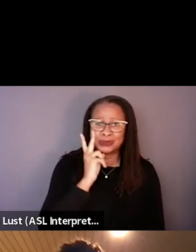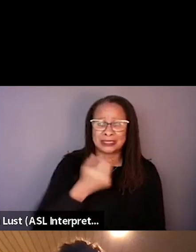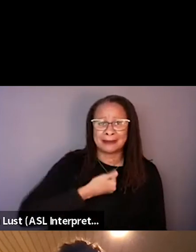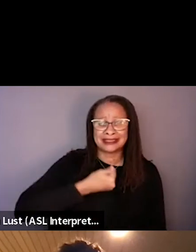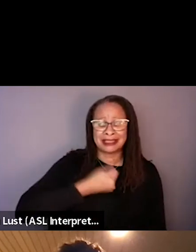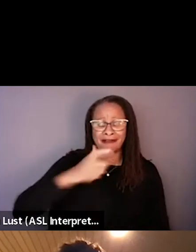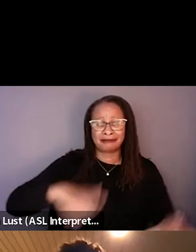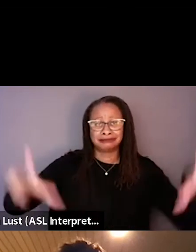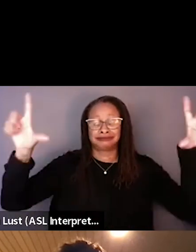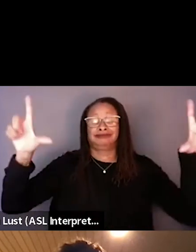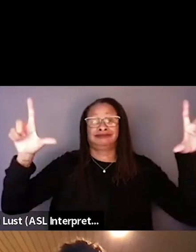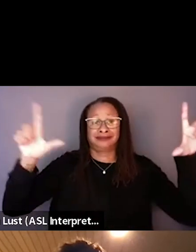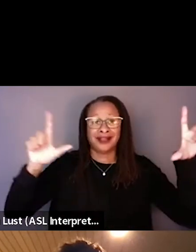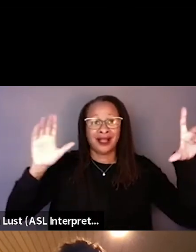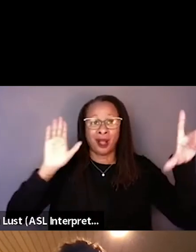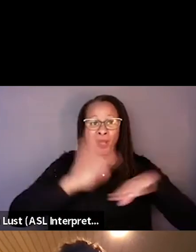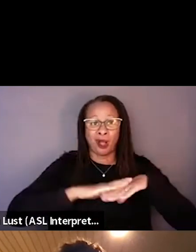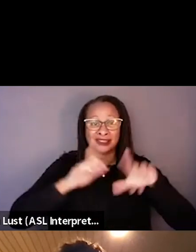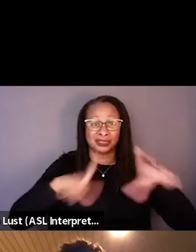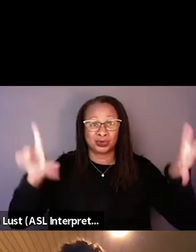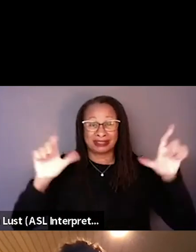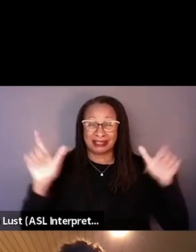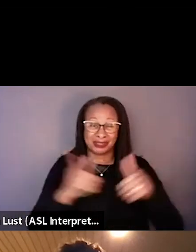on a screen that was like the first thing I thought about.